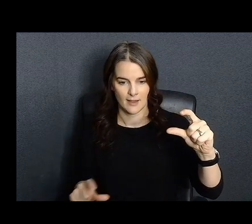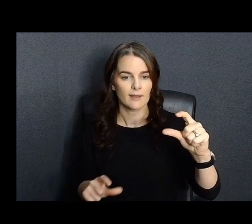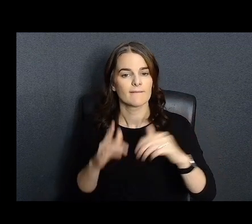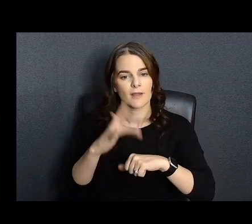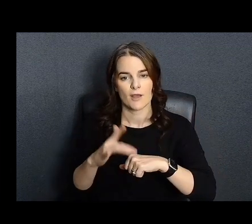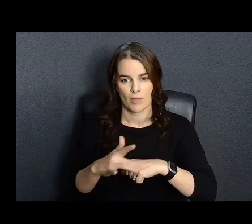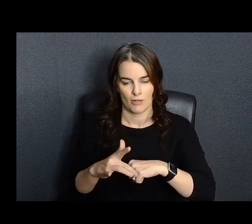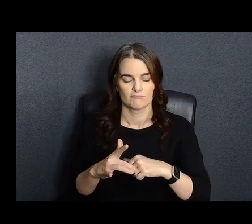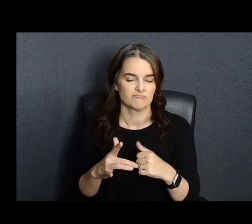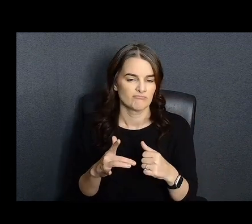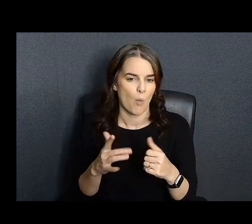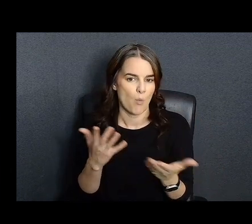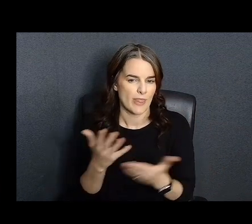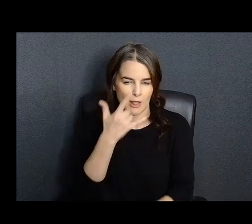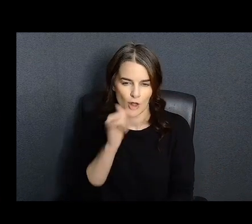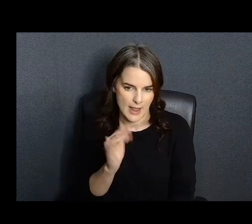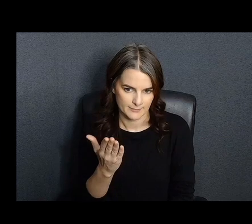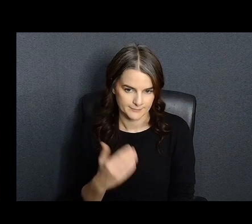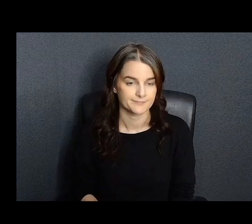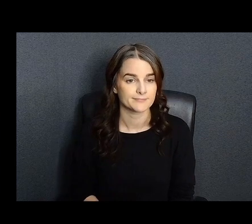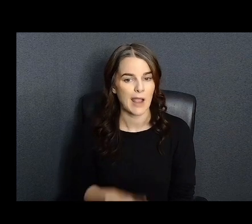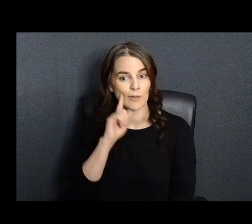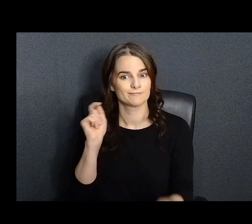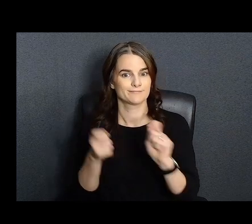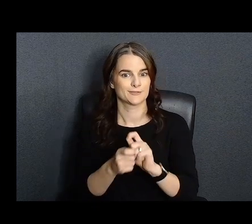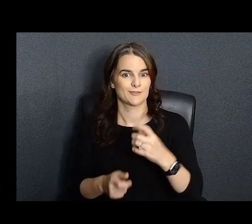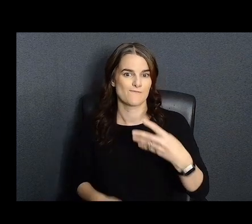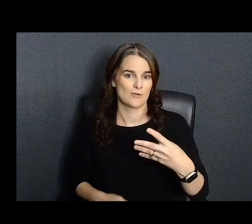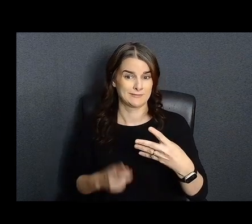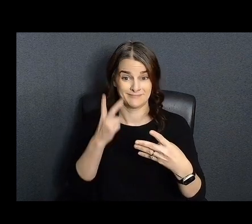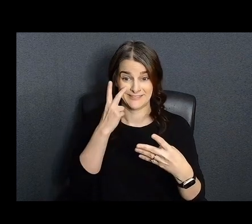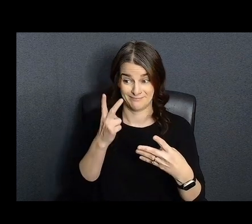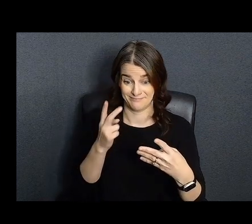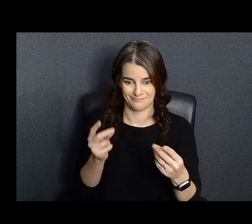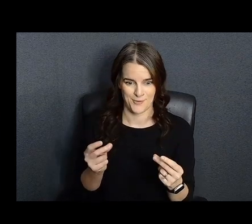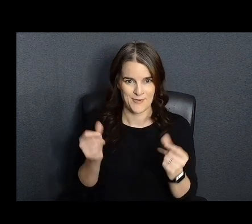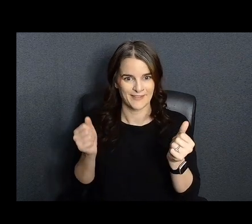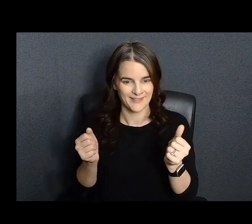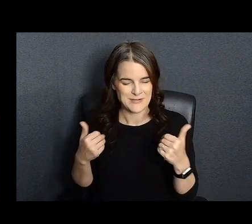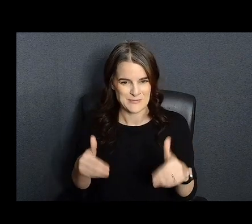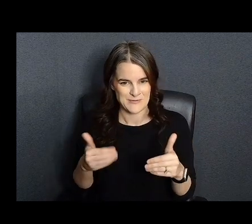I'm going to change it to four. I can show you how quick that was. Now these are all pages or buttons that I've already pre-programmed.